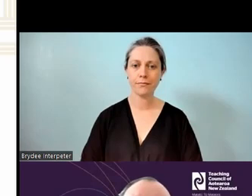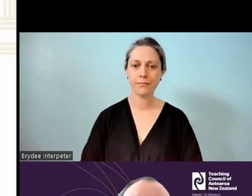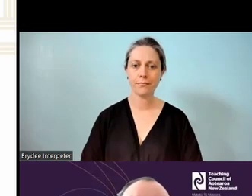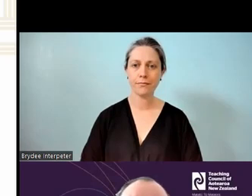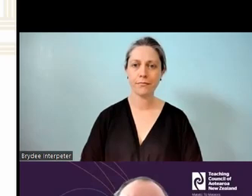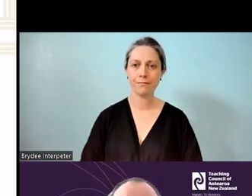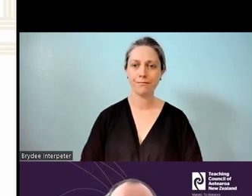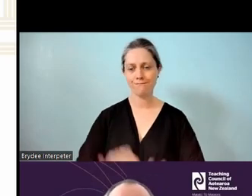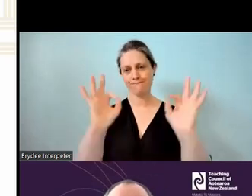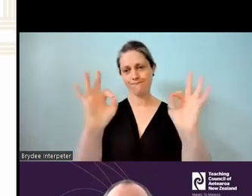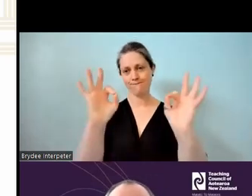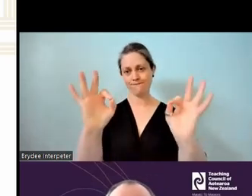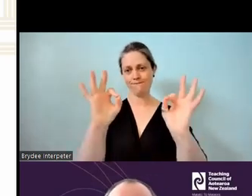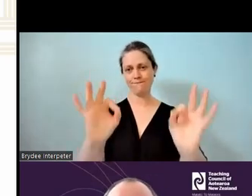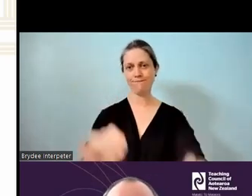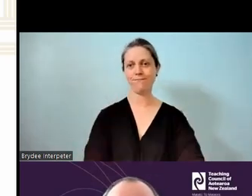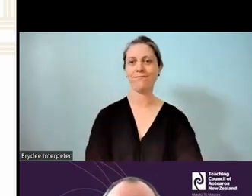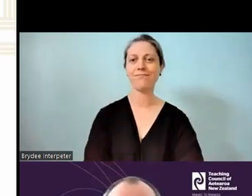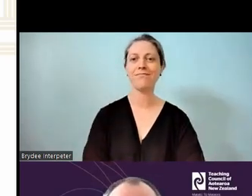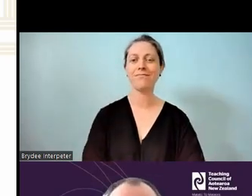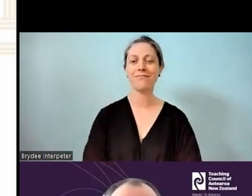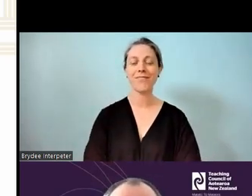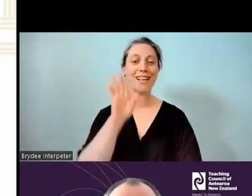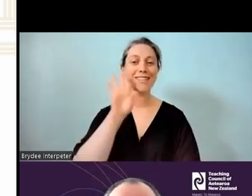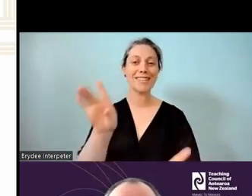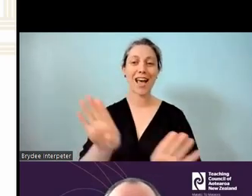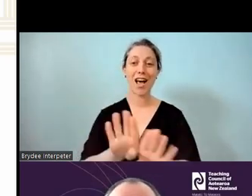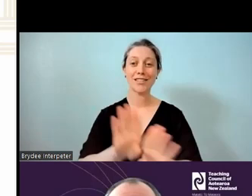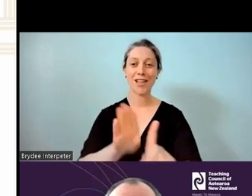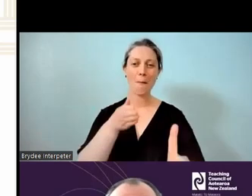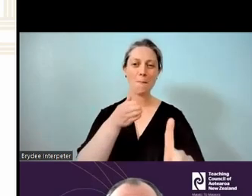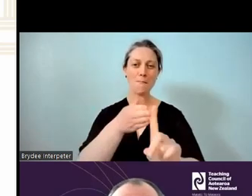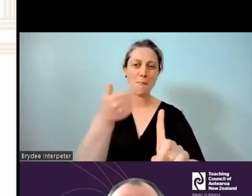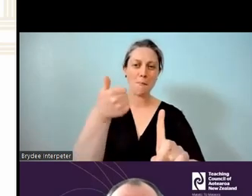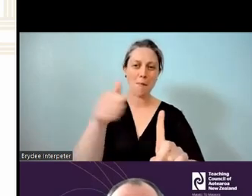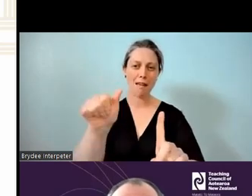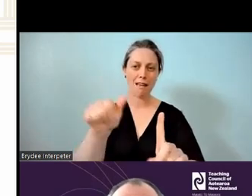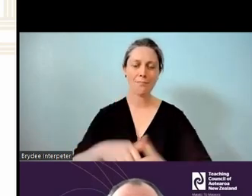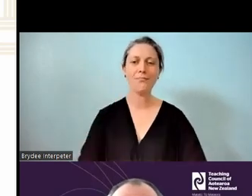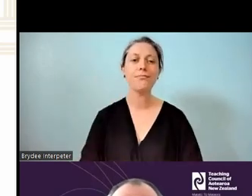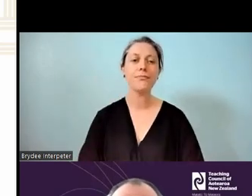Excellent. Excellent. So it sounds like we've hit the mark there. I also want to acknowledge before we finish.